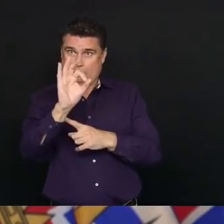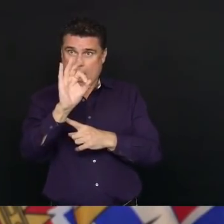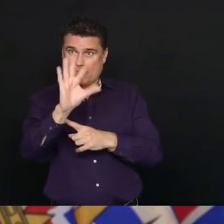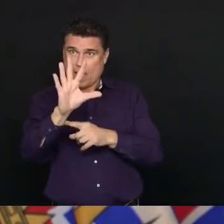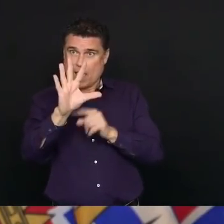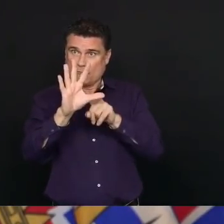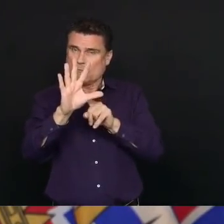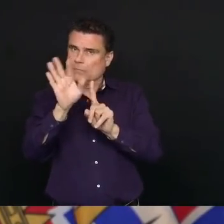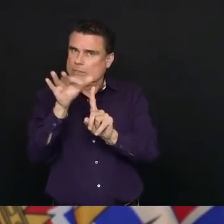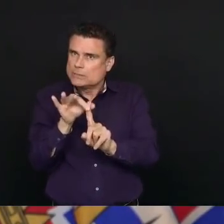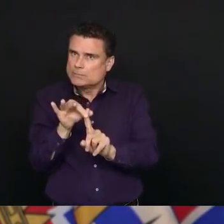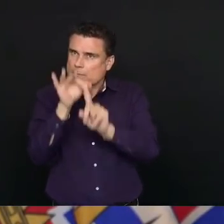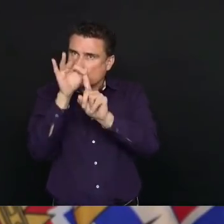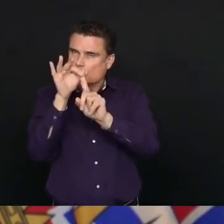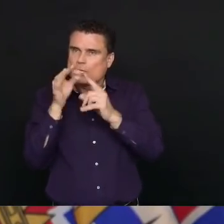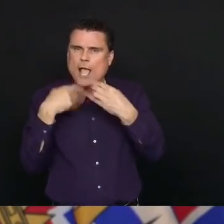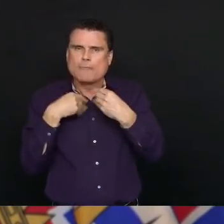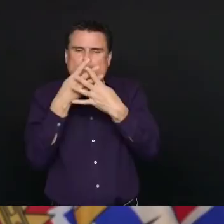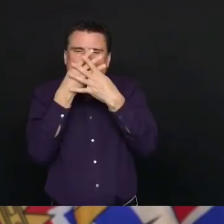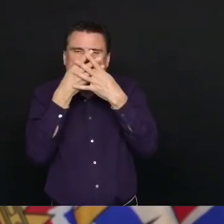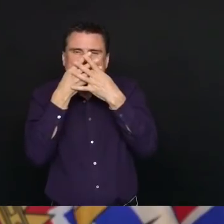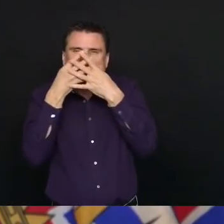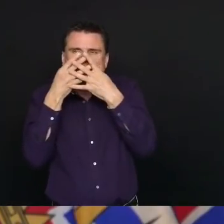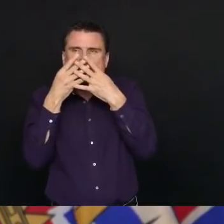It filters 95